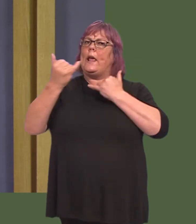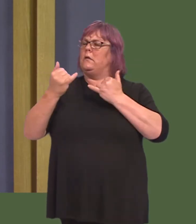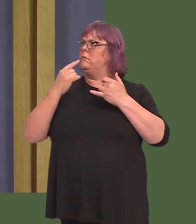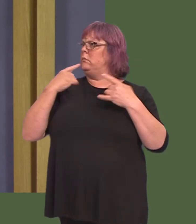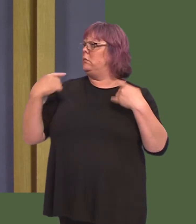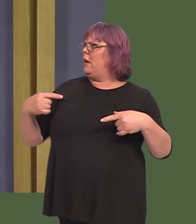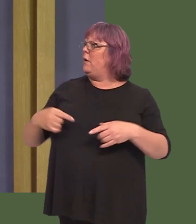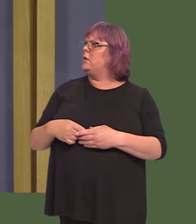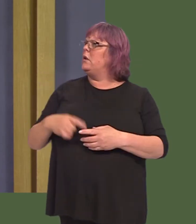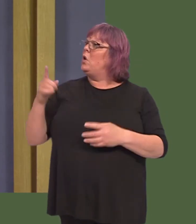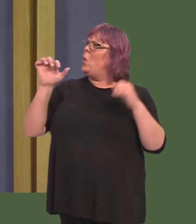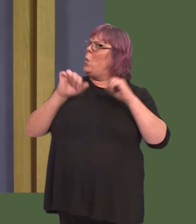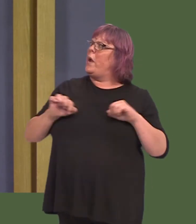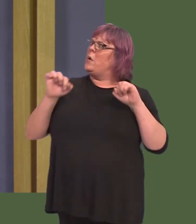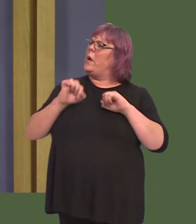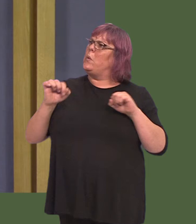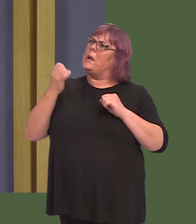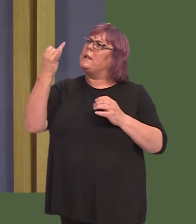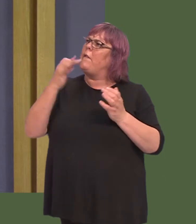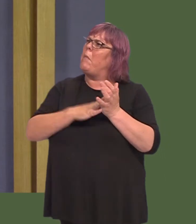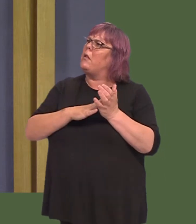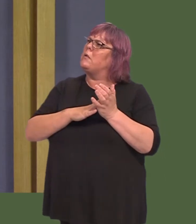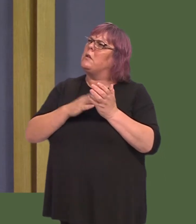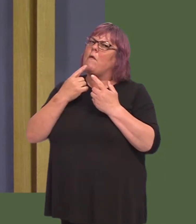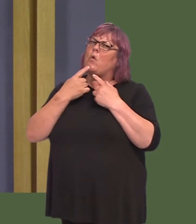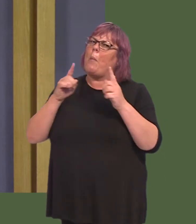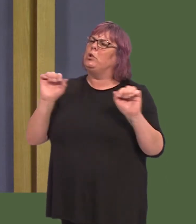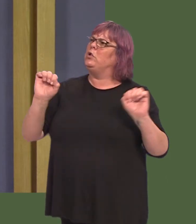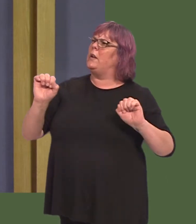I'm wondering why it's taken you seven months to even comment on this in any way, shape